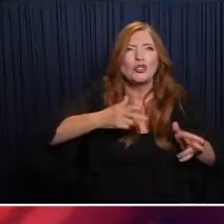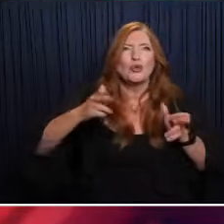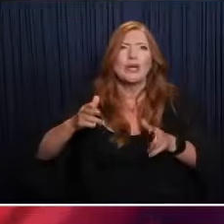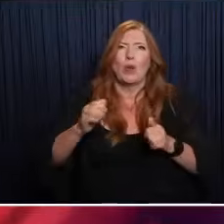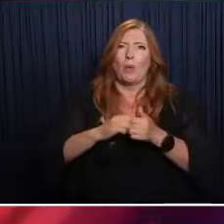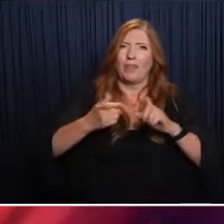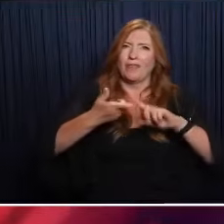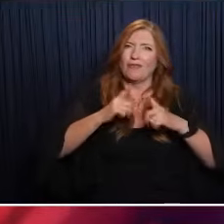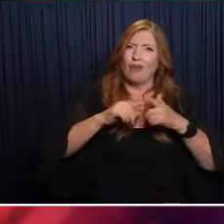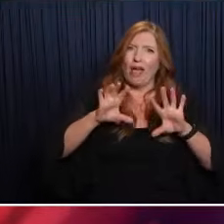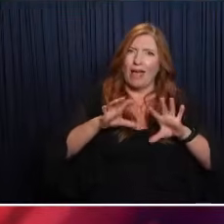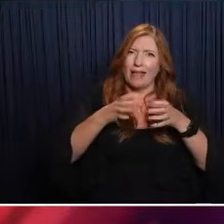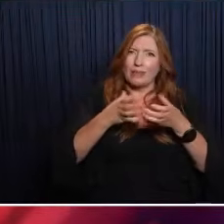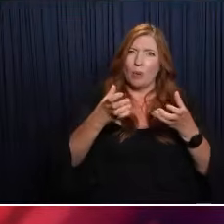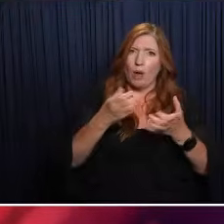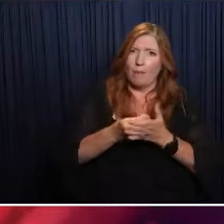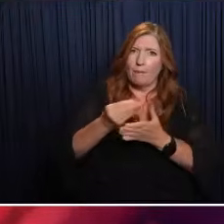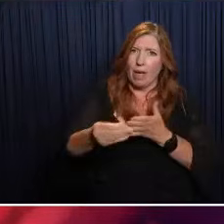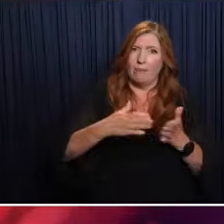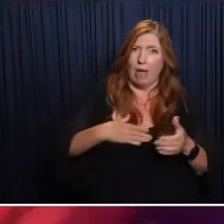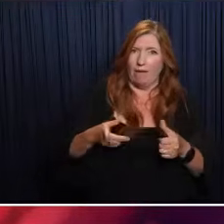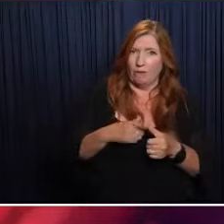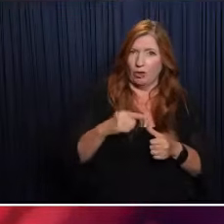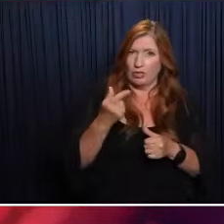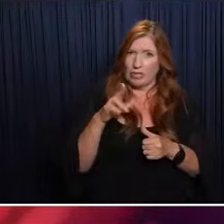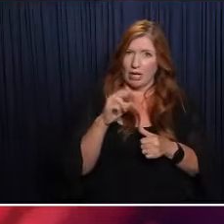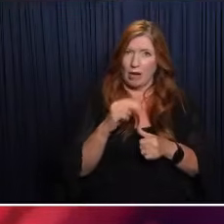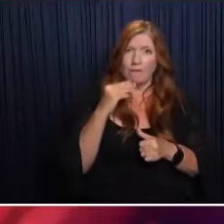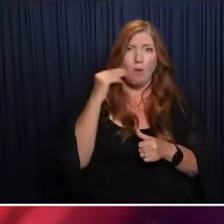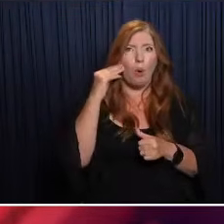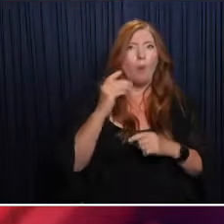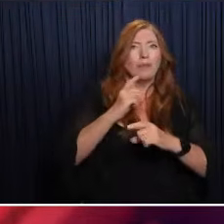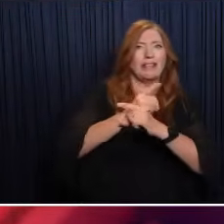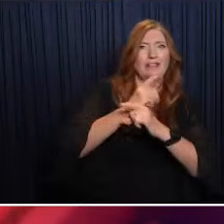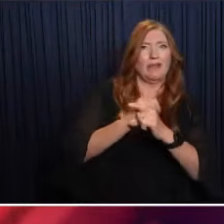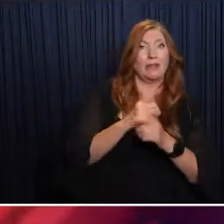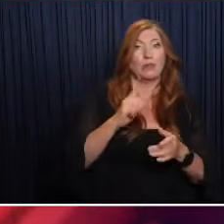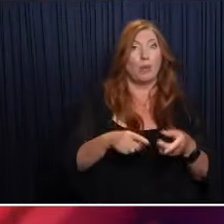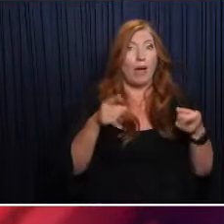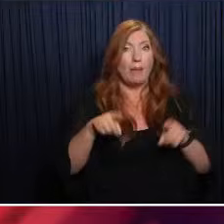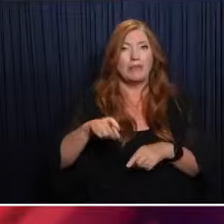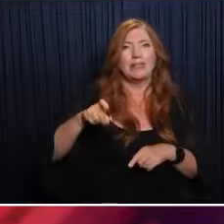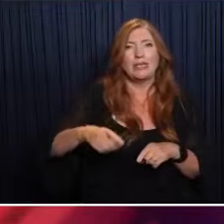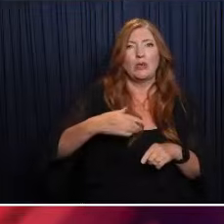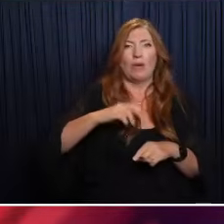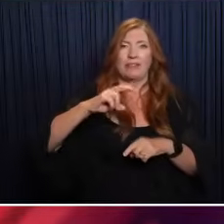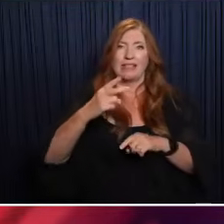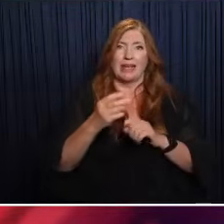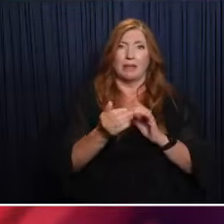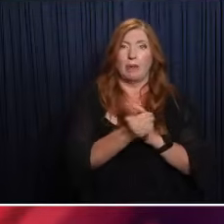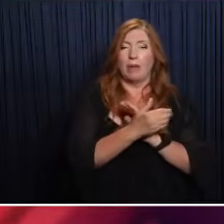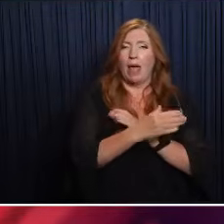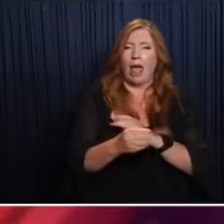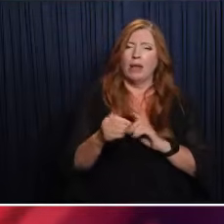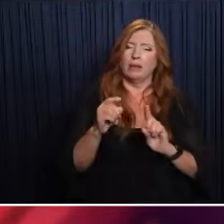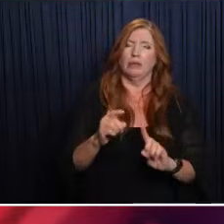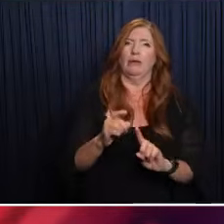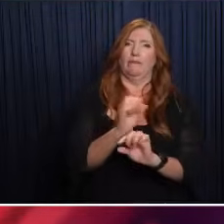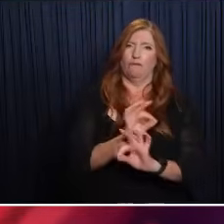IN NEW YORK. I GOT HERE TO ARIZONA AND STARTED SHOOTING GUNS WITH FRIENDS AND WANTED TO BUY MY